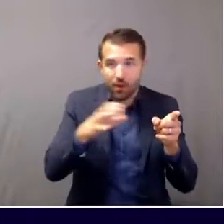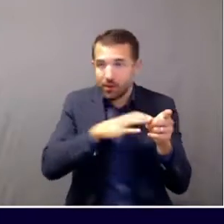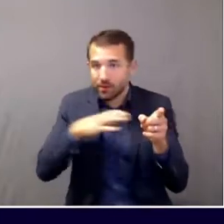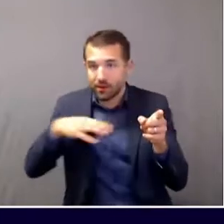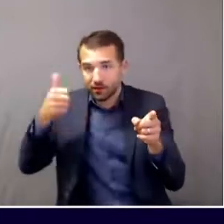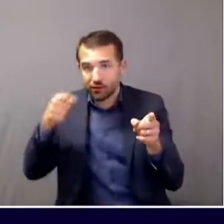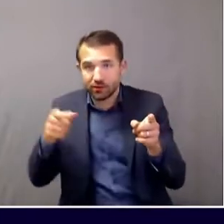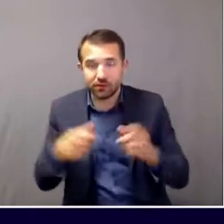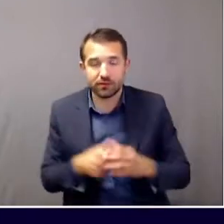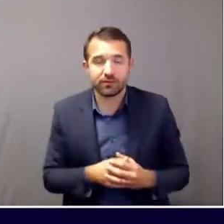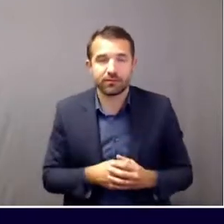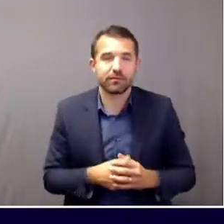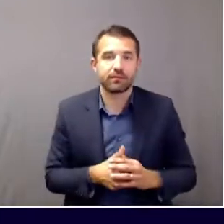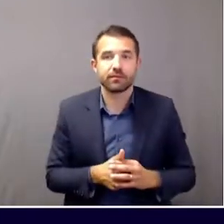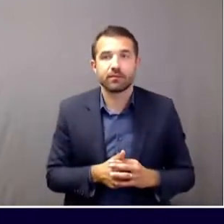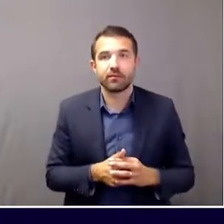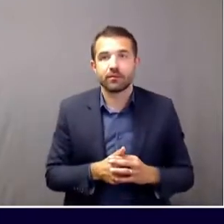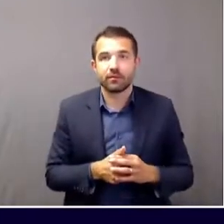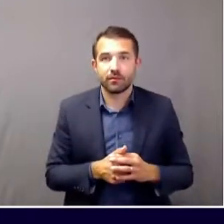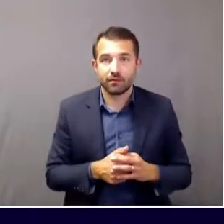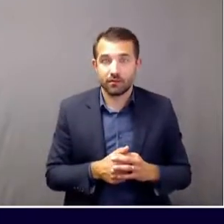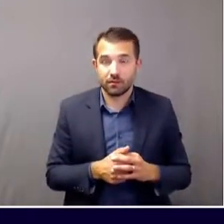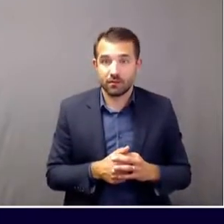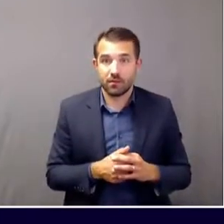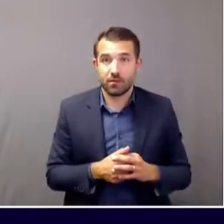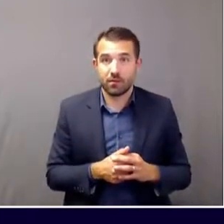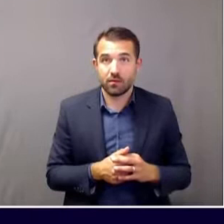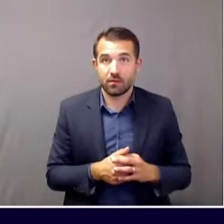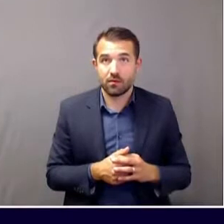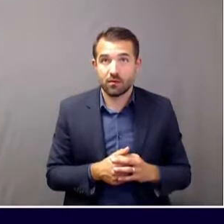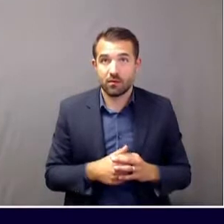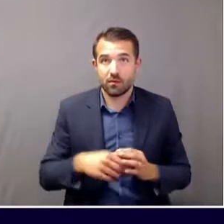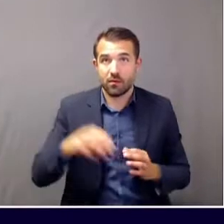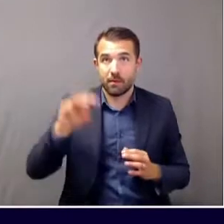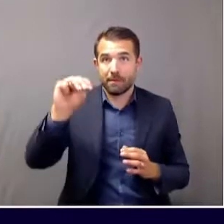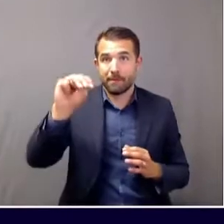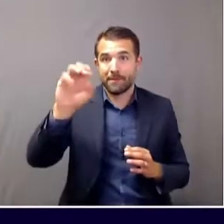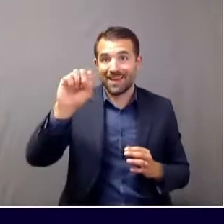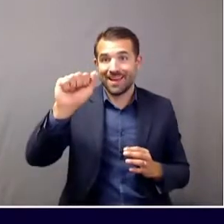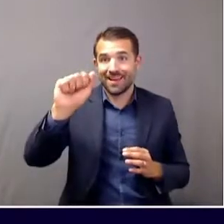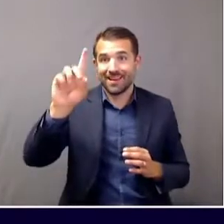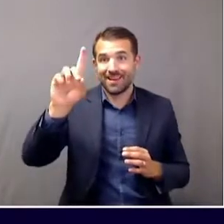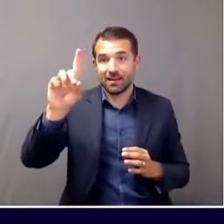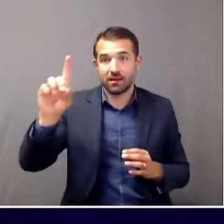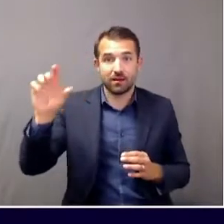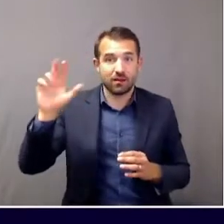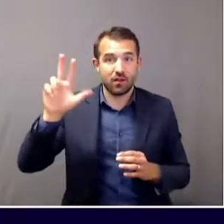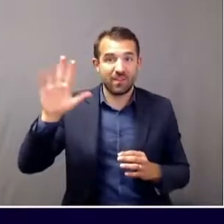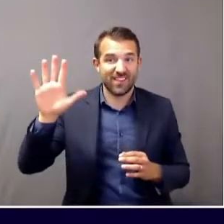met a superintendent and and CD